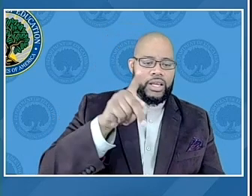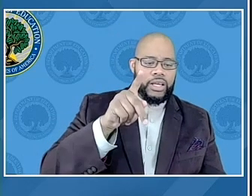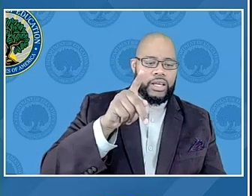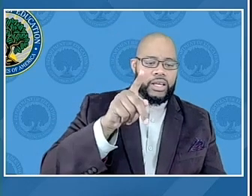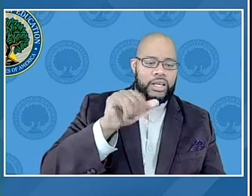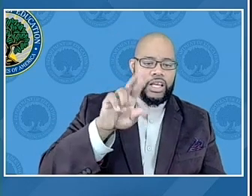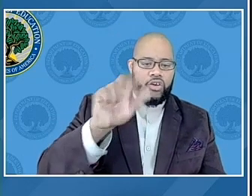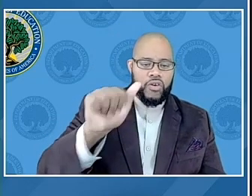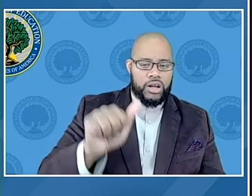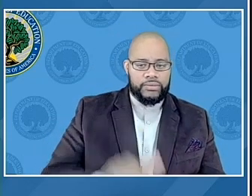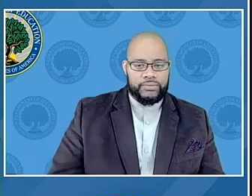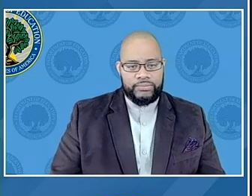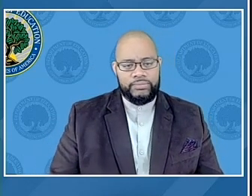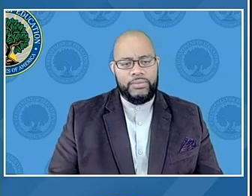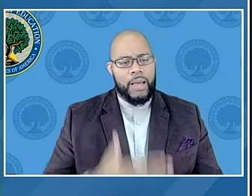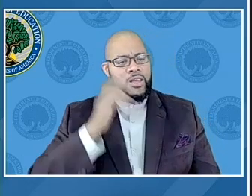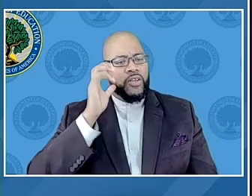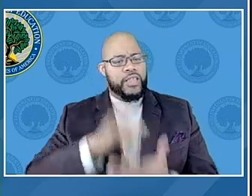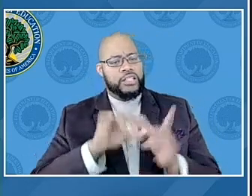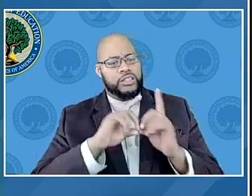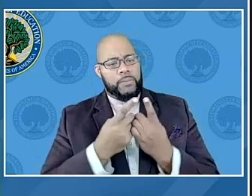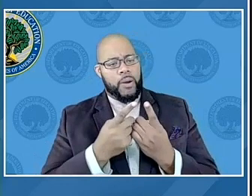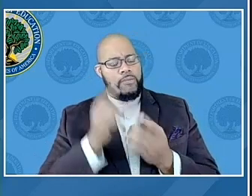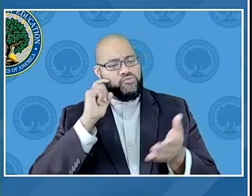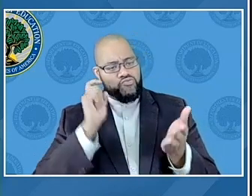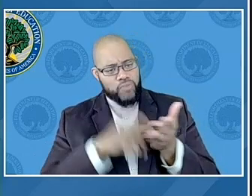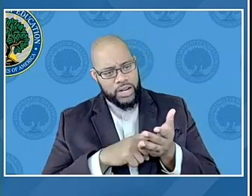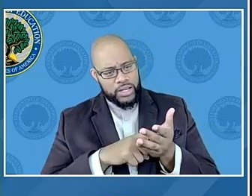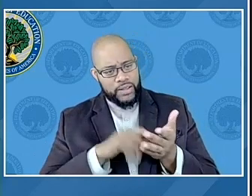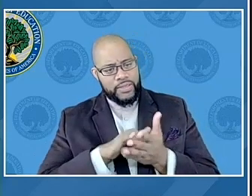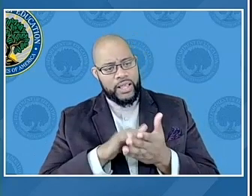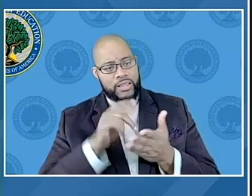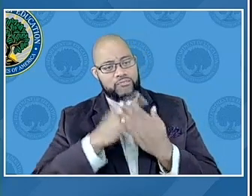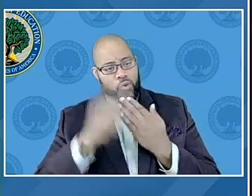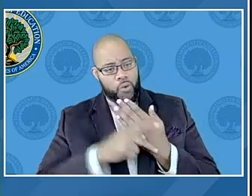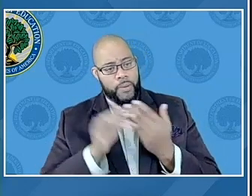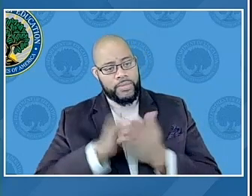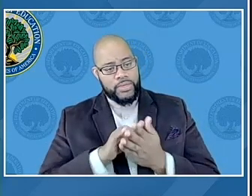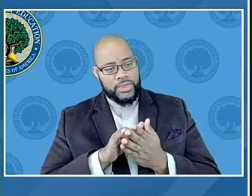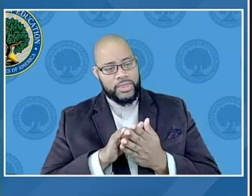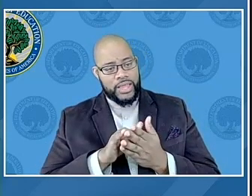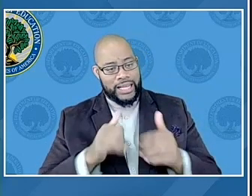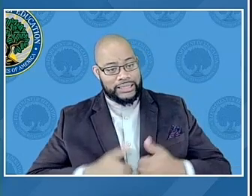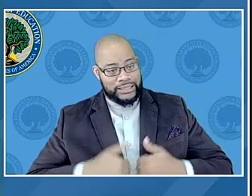I was glad to hear that the Department recognized that these programs- that its existing statutory discharge programs are